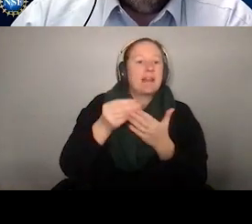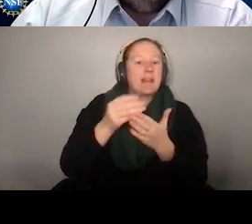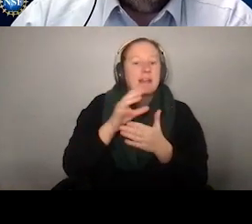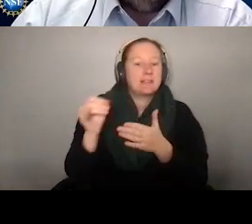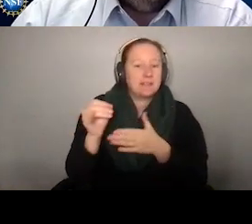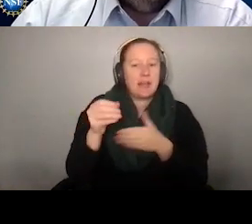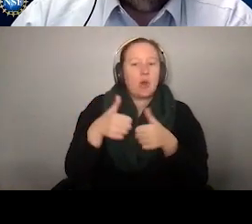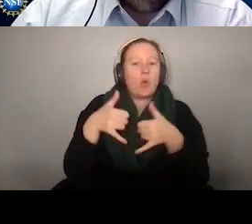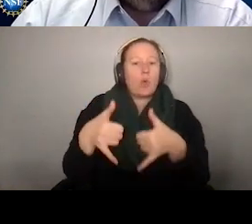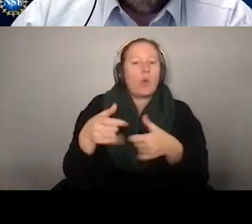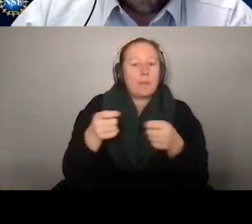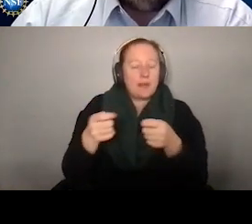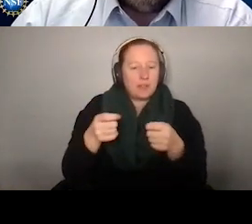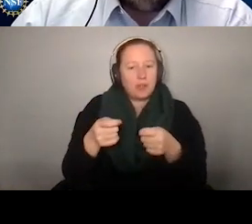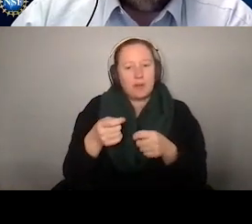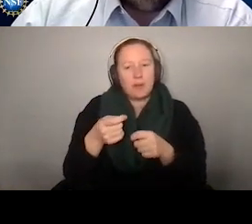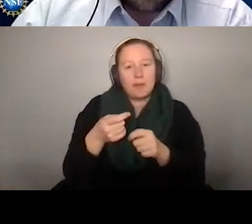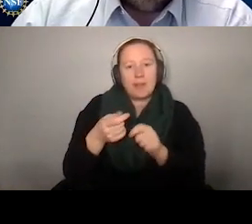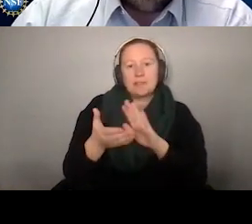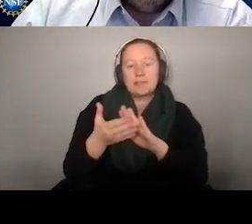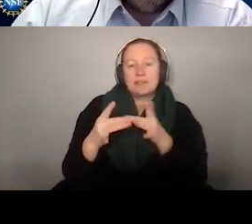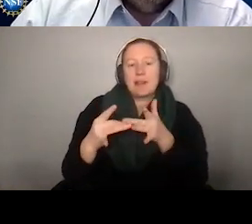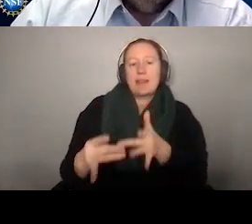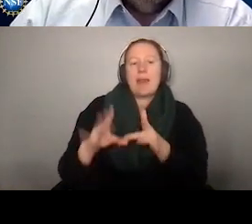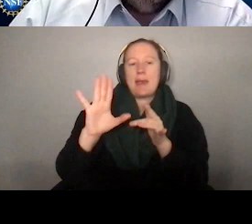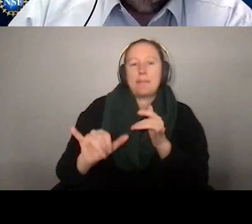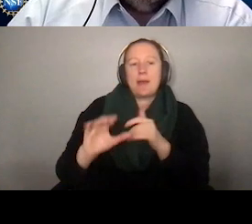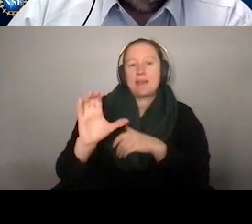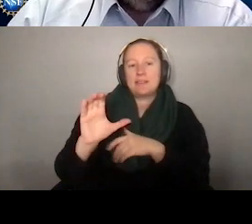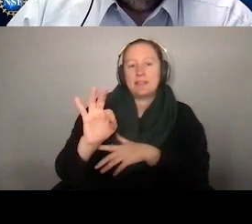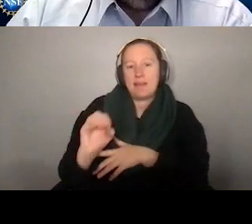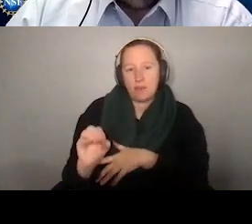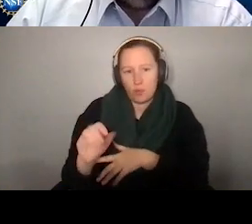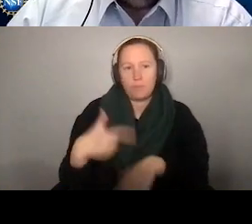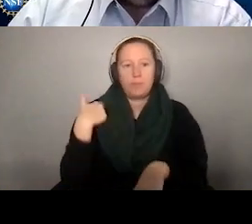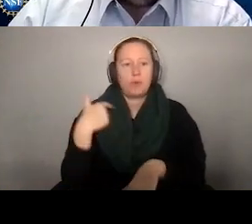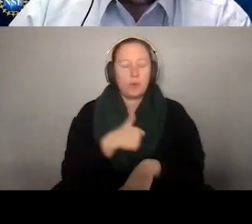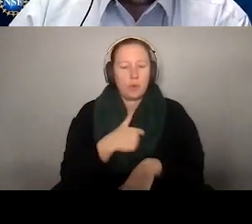NSF's Chief Financial Officer. Our organization is responsible for